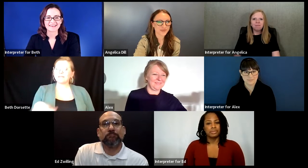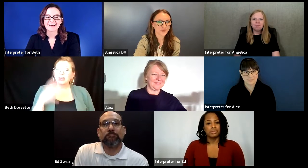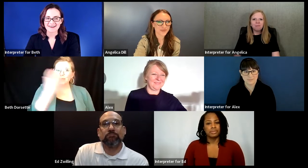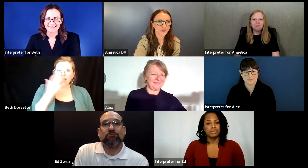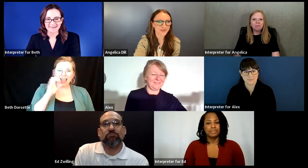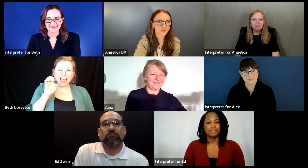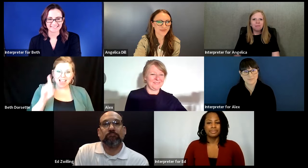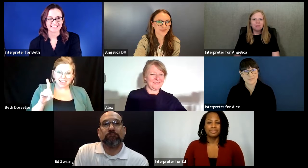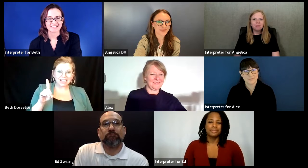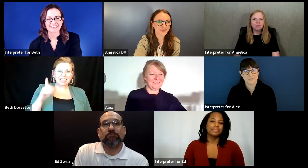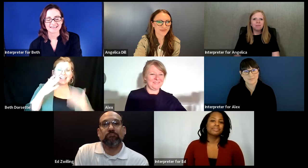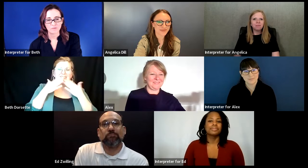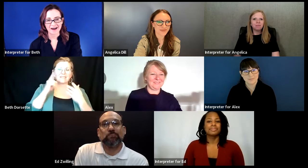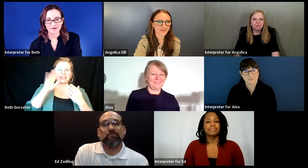Wow, Ed.